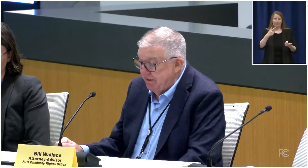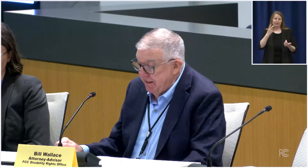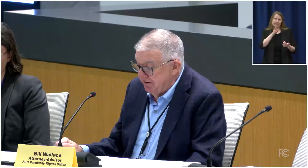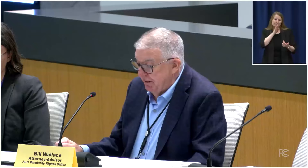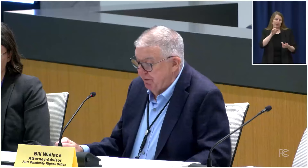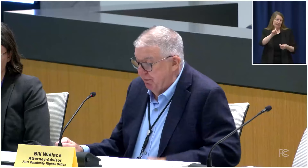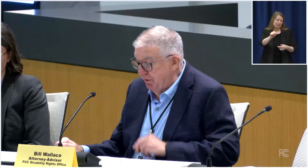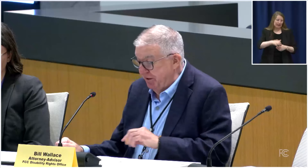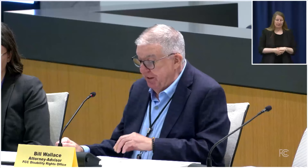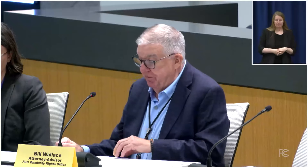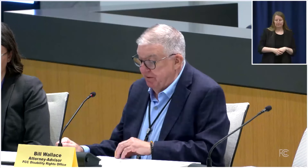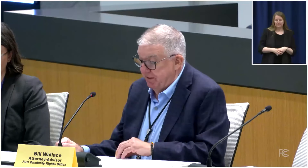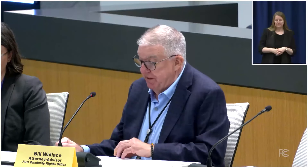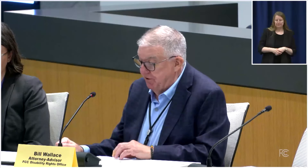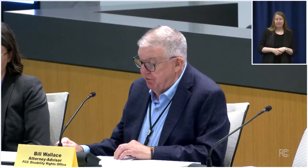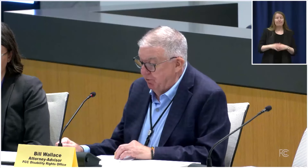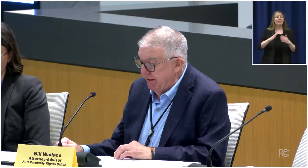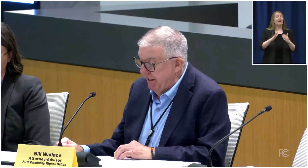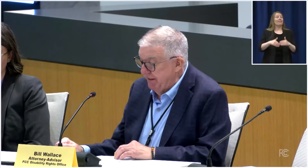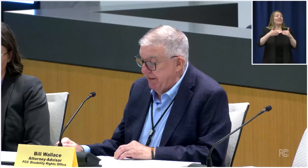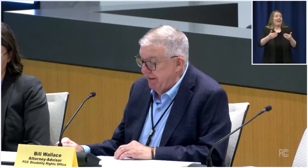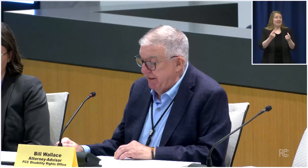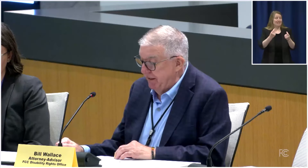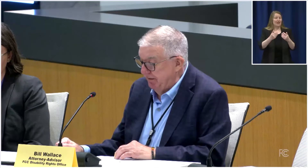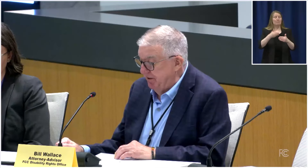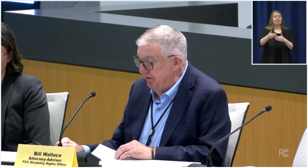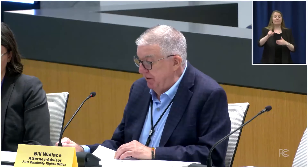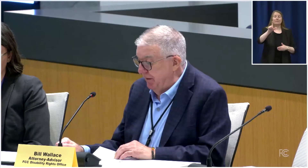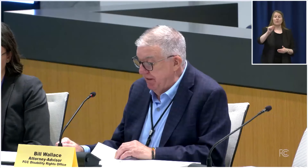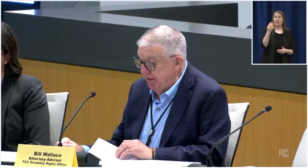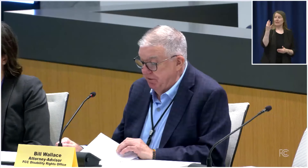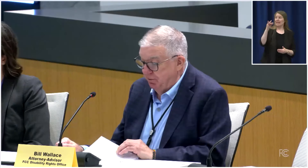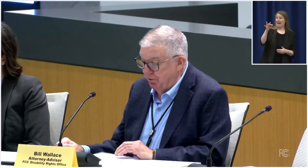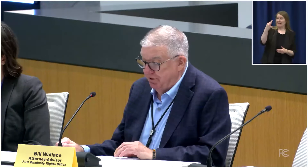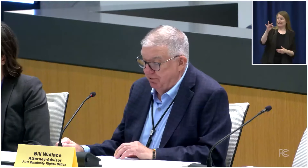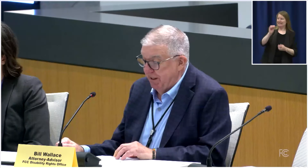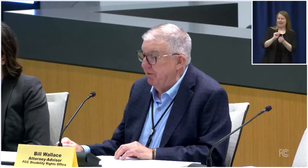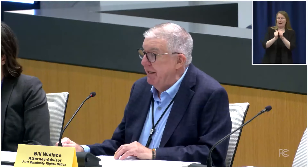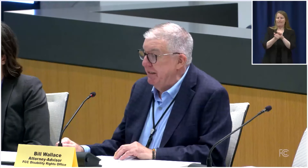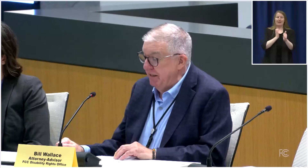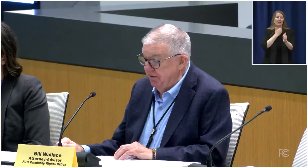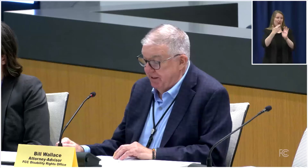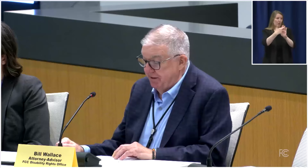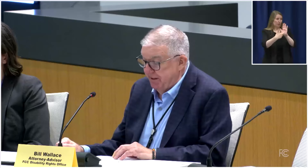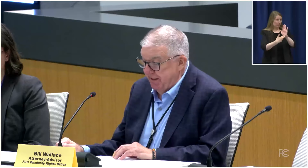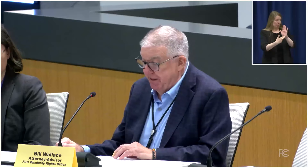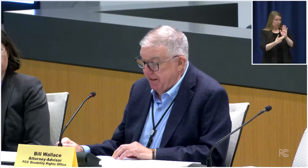CONNECTIVITY FOR TELEPHONE SYSTEMS FOR PERSONS WITH HEARING AND SPEECH DISABILITIES PRO VOOVIDING DIRECT COMMUNICATIONS INCLUDING ALL OF THE VISUAL